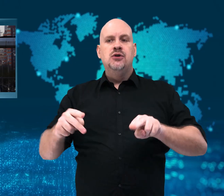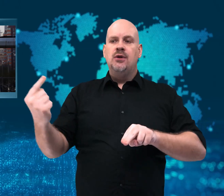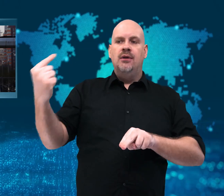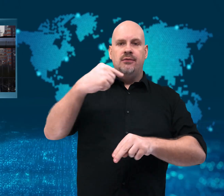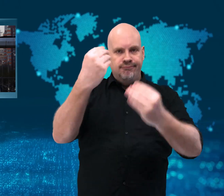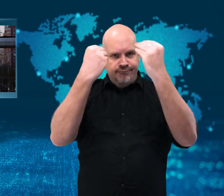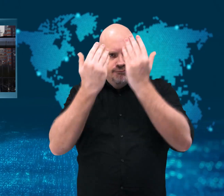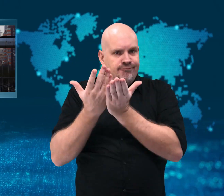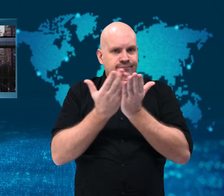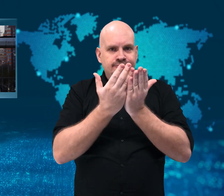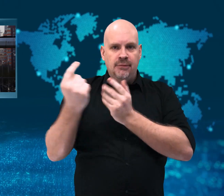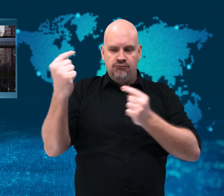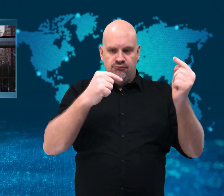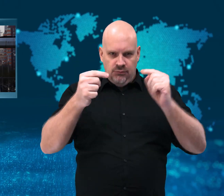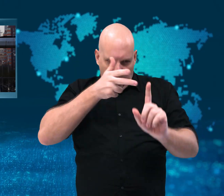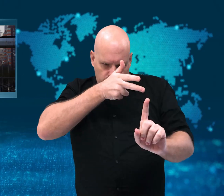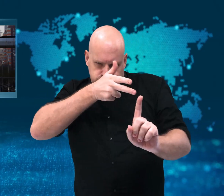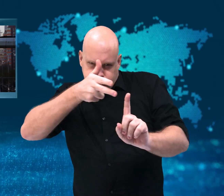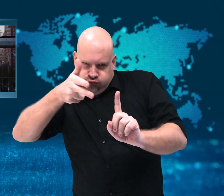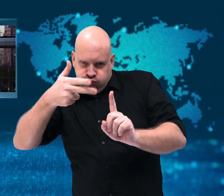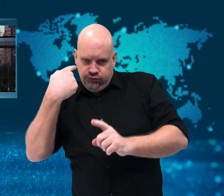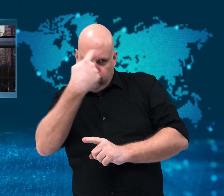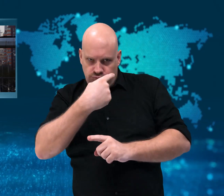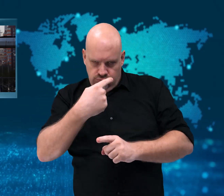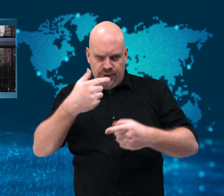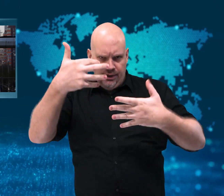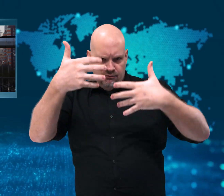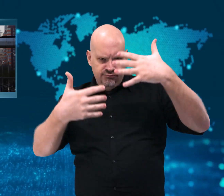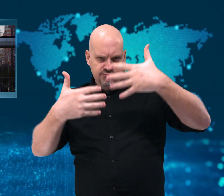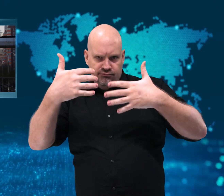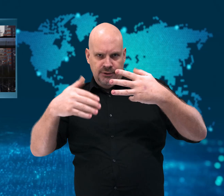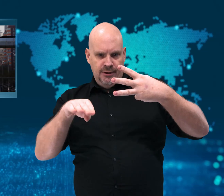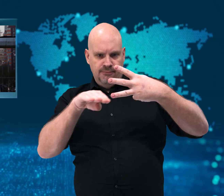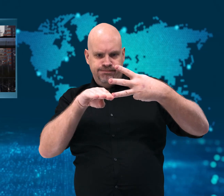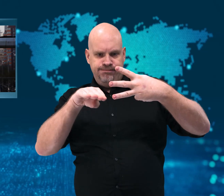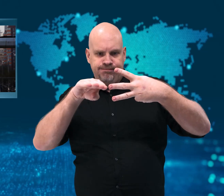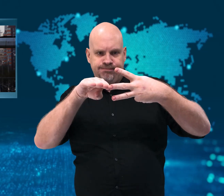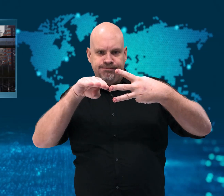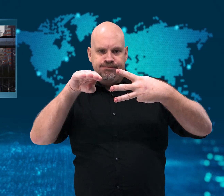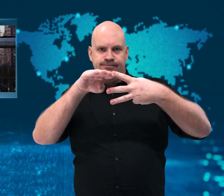students by using a traffic-light system.